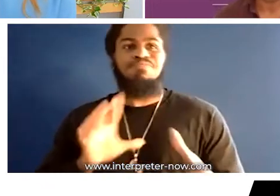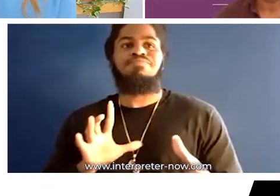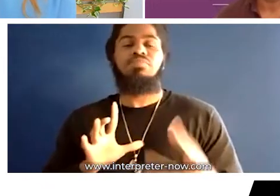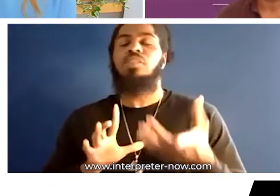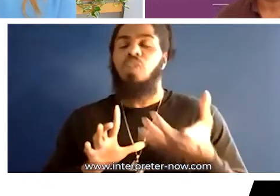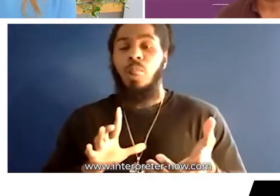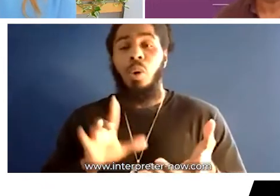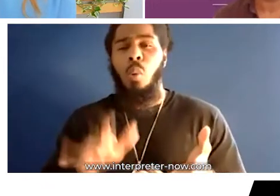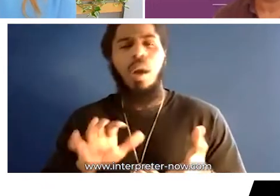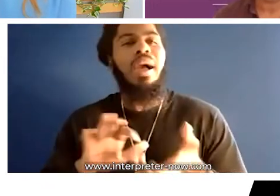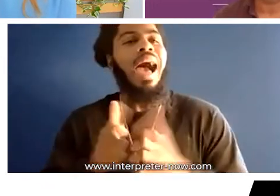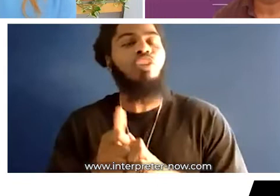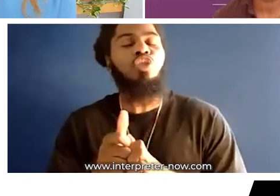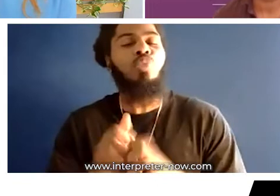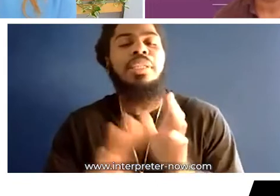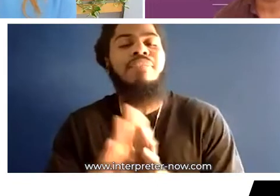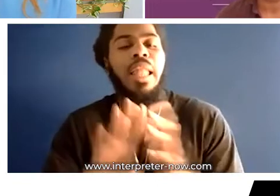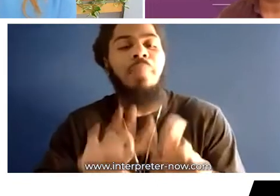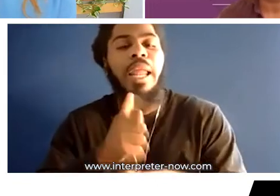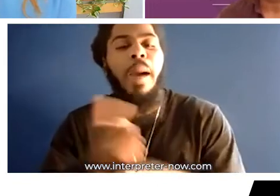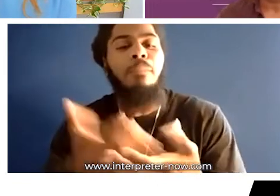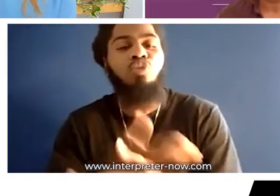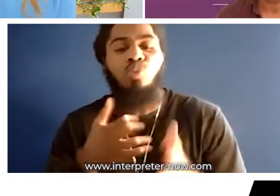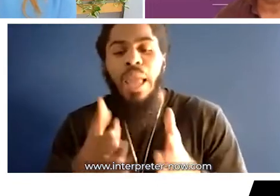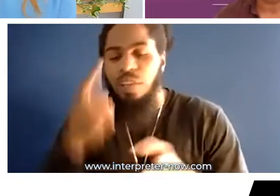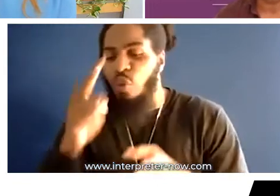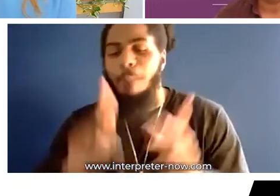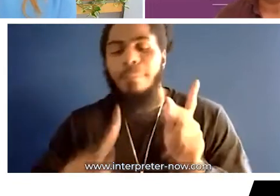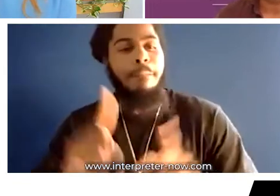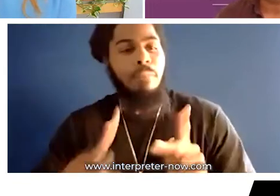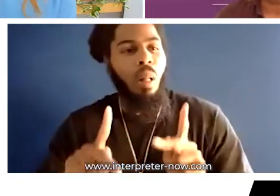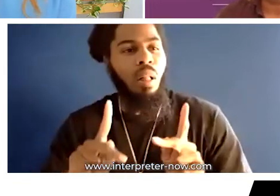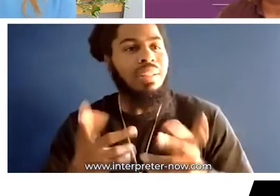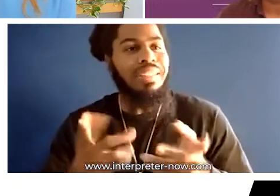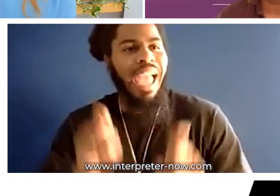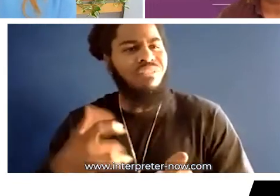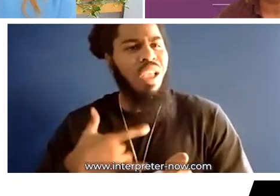and showing forth empathy and compassion so that that belonging piece can still be at